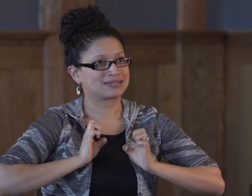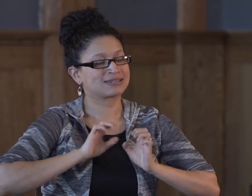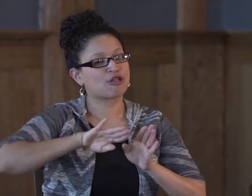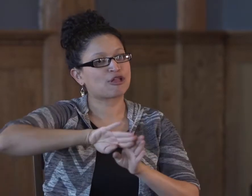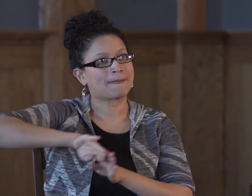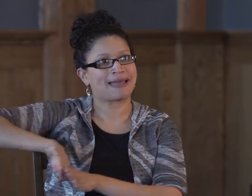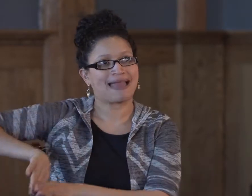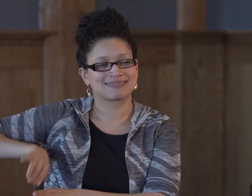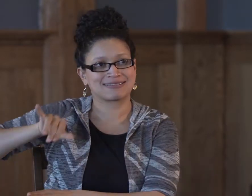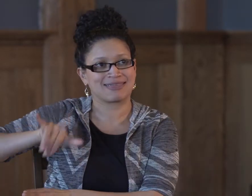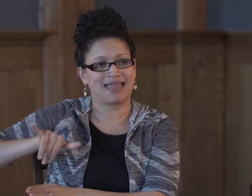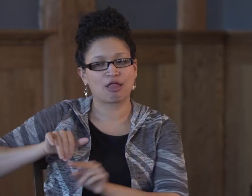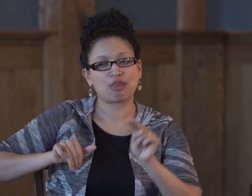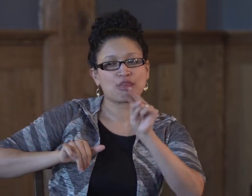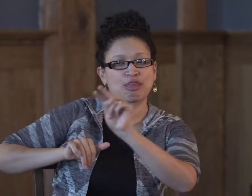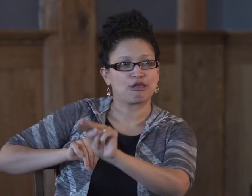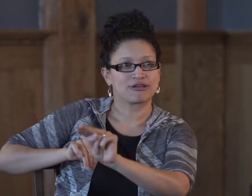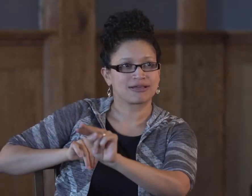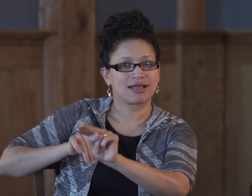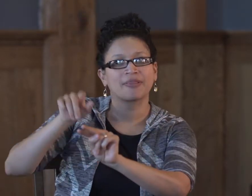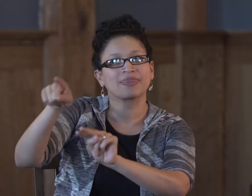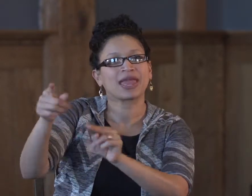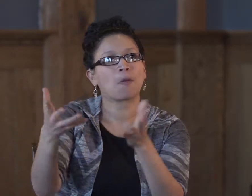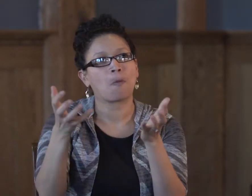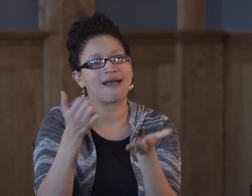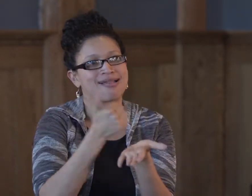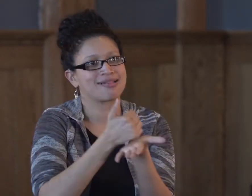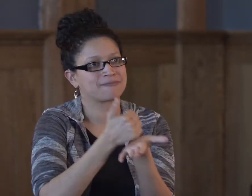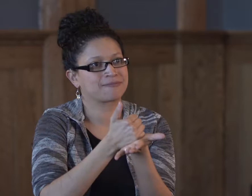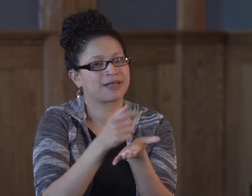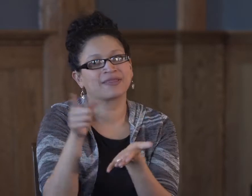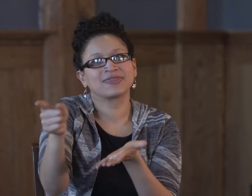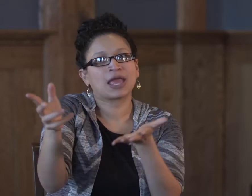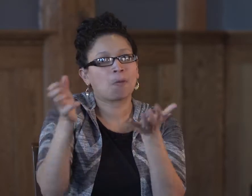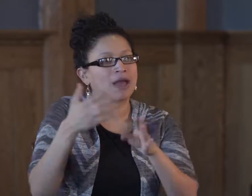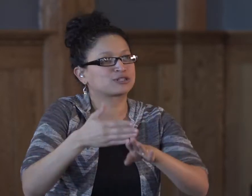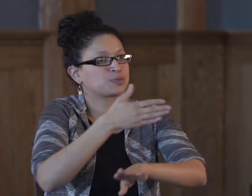negative emotions or angers -- look past that. Look at the individual as a whole, an individual